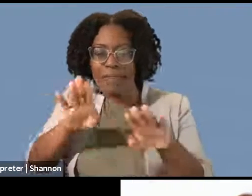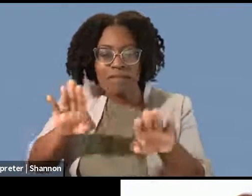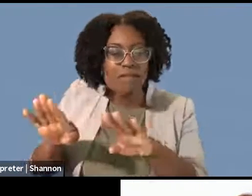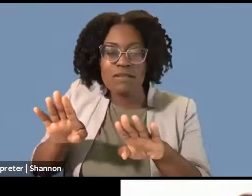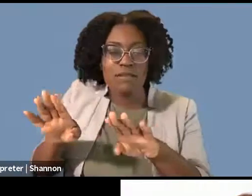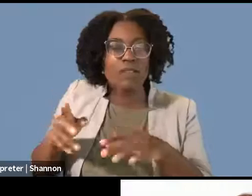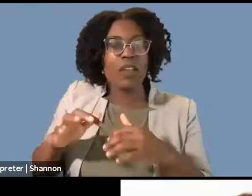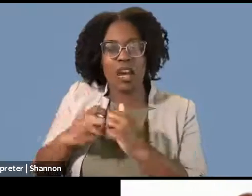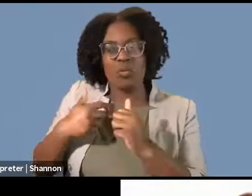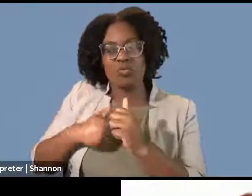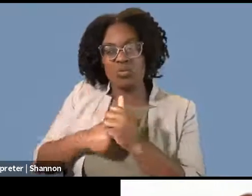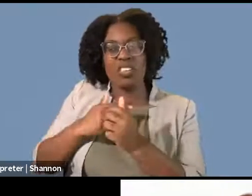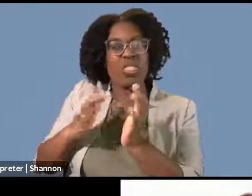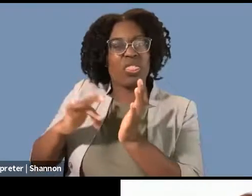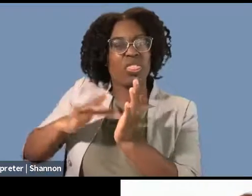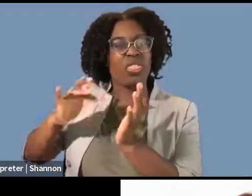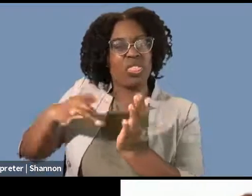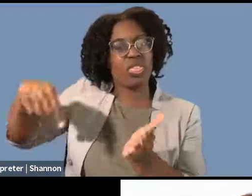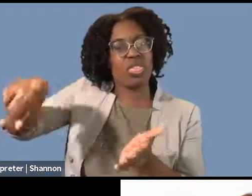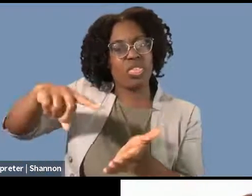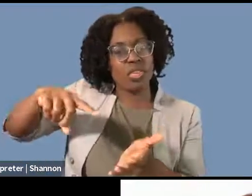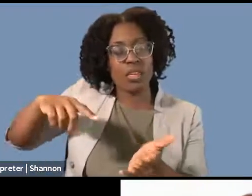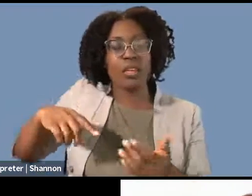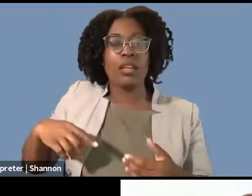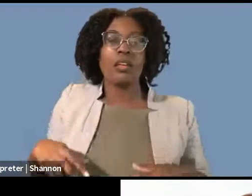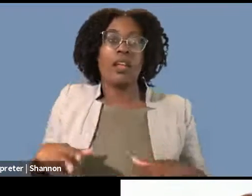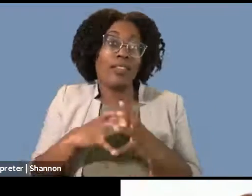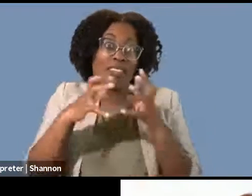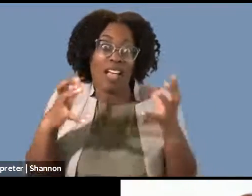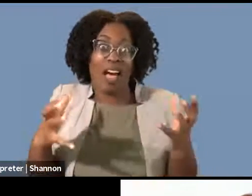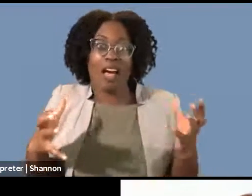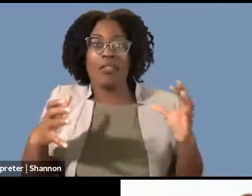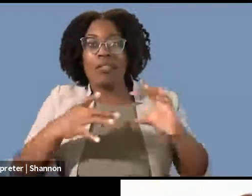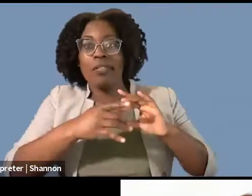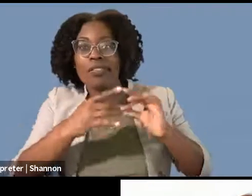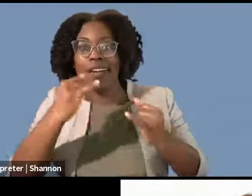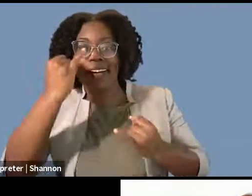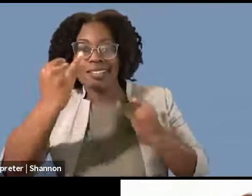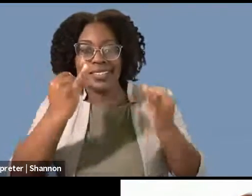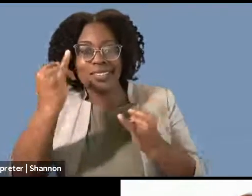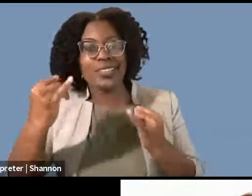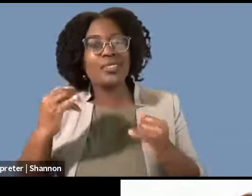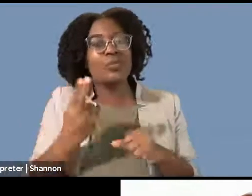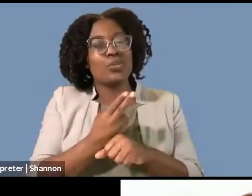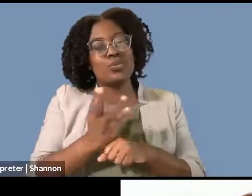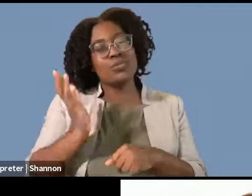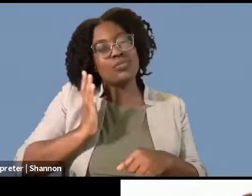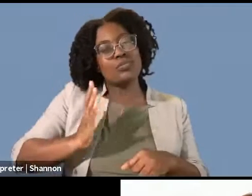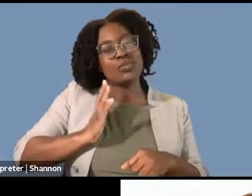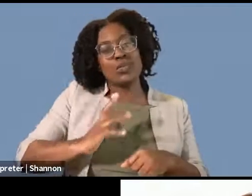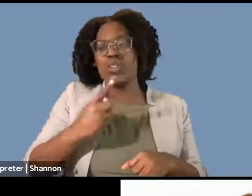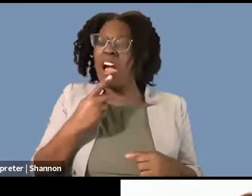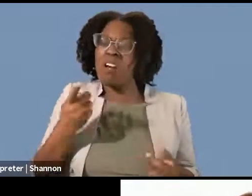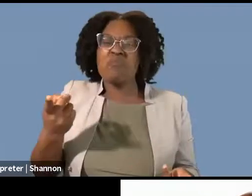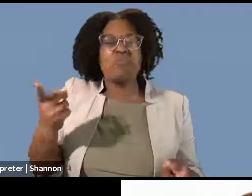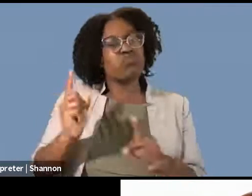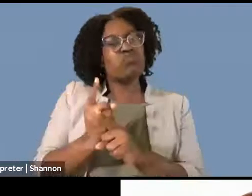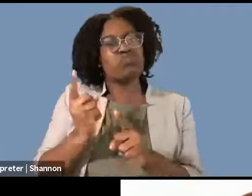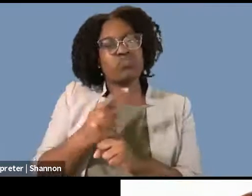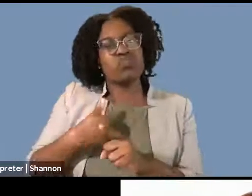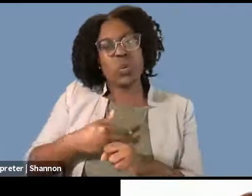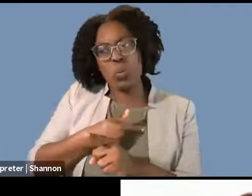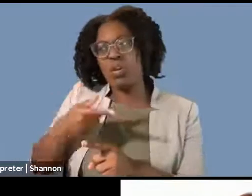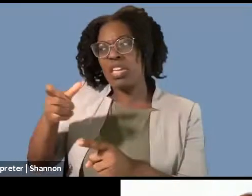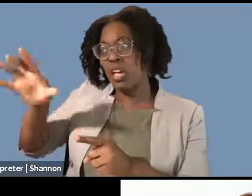to justify the slave trade that happened in the 16, 17 and in the 1800s. We have to understand,